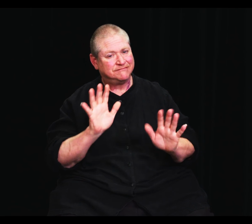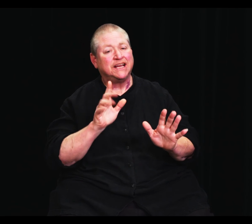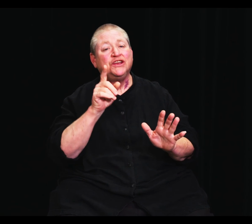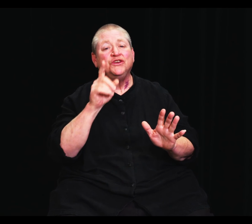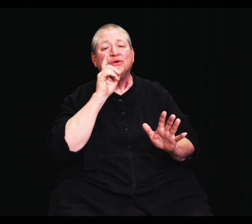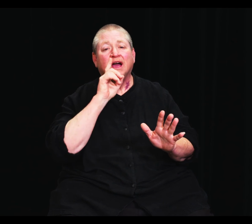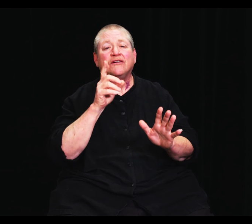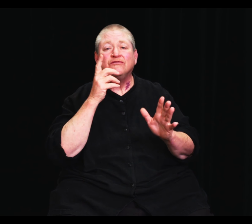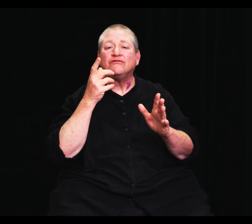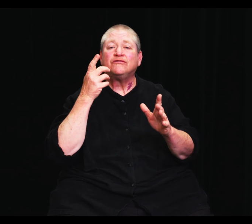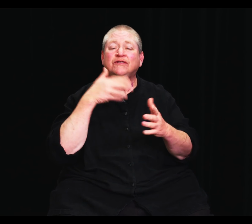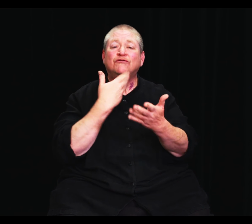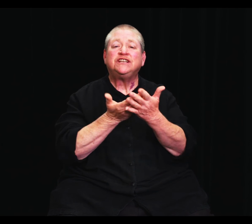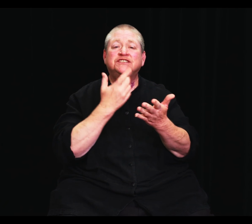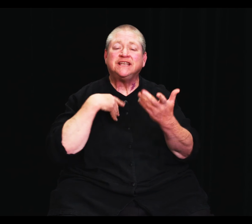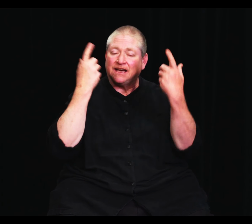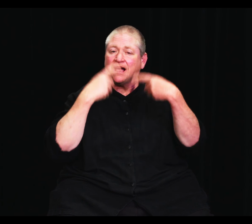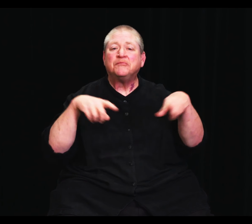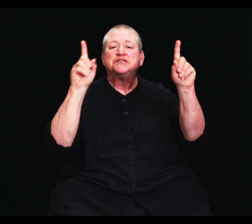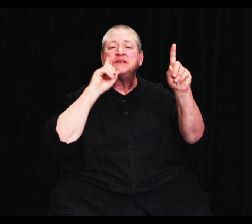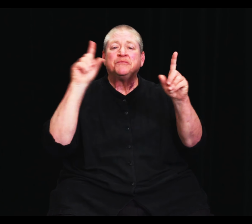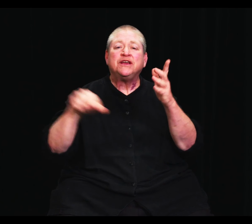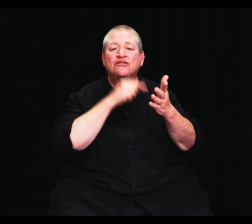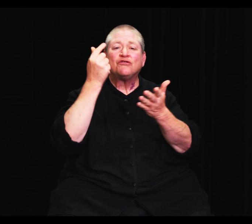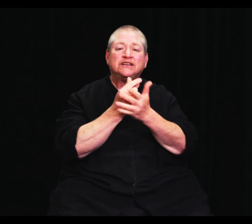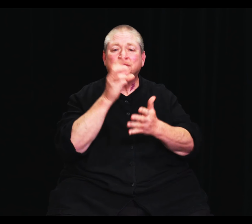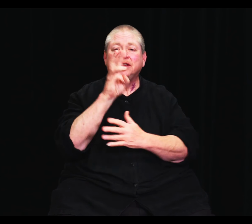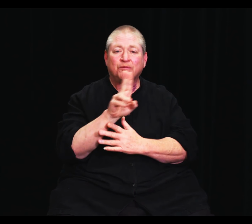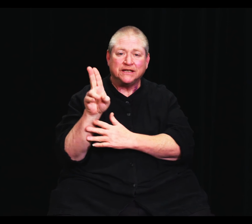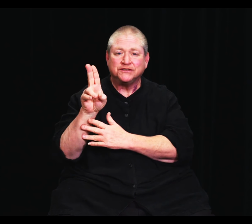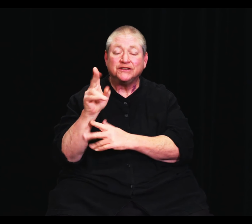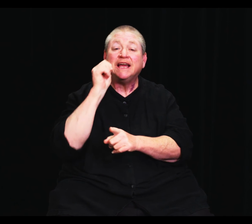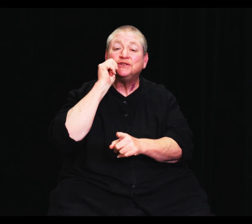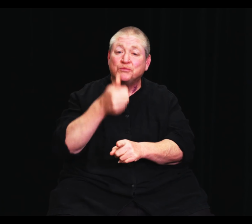who supported you along the way. Today, it’s official. You have reached the momentous accomplishment